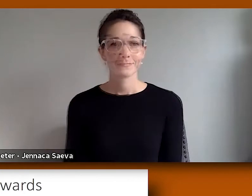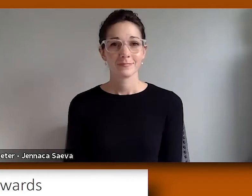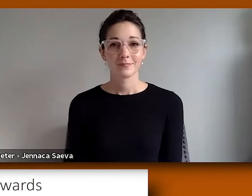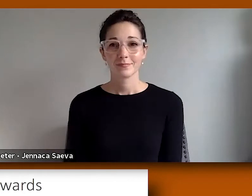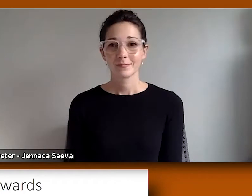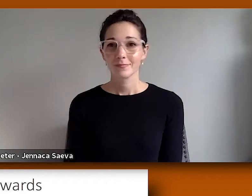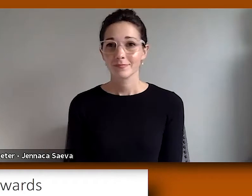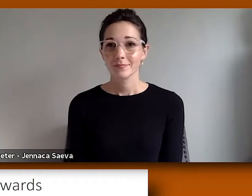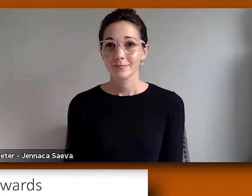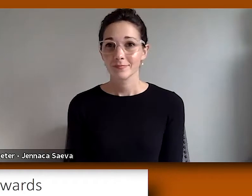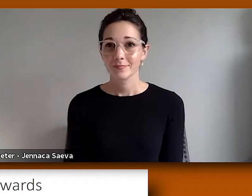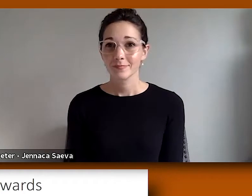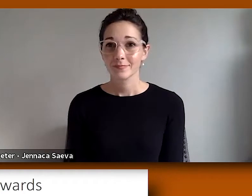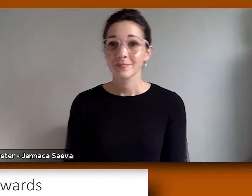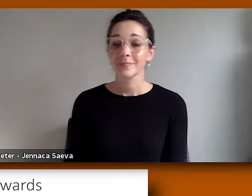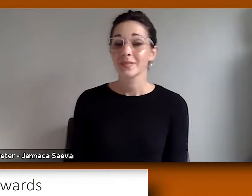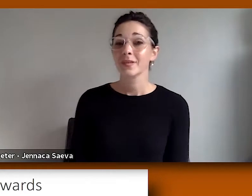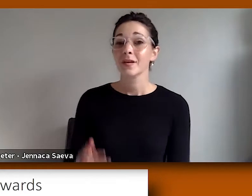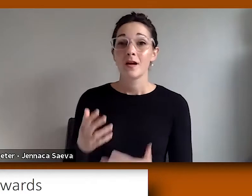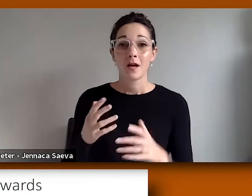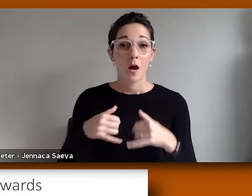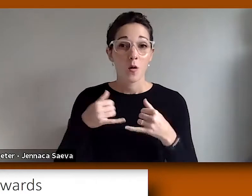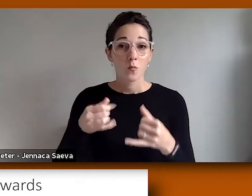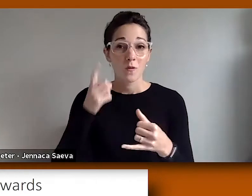Now pass-through entities or awarding organizations